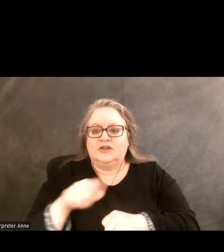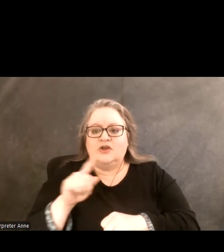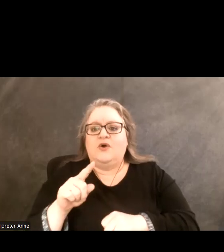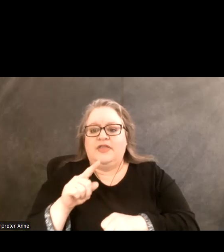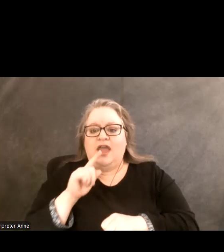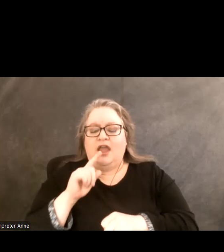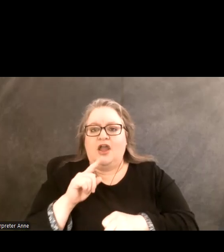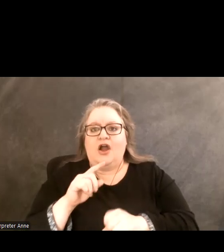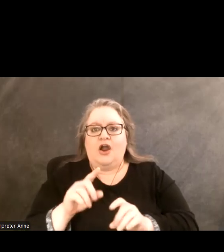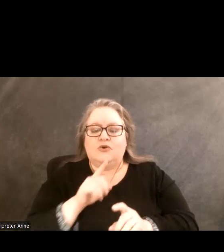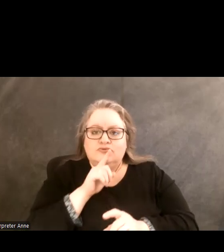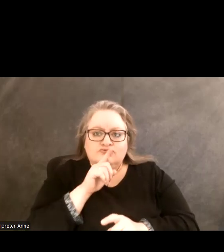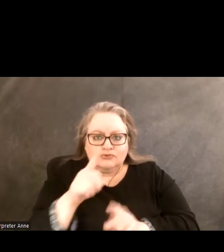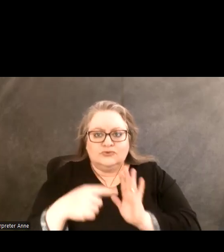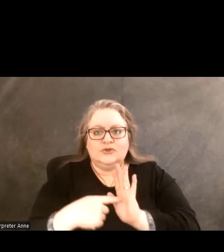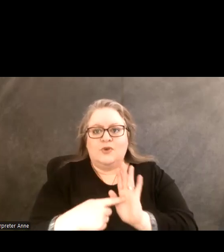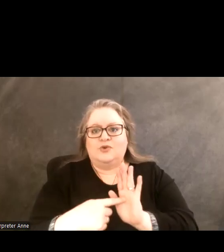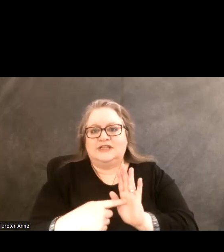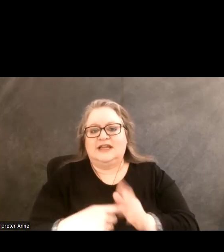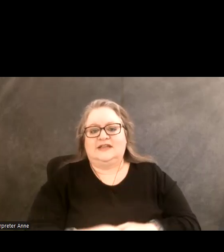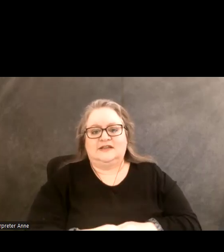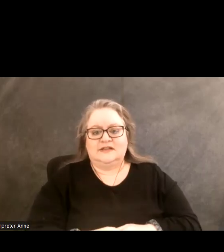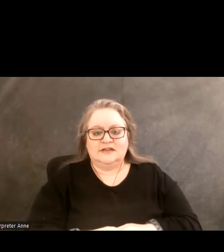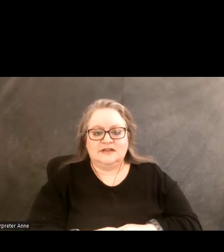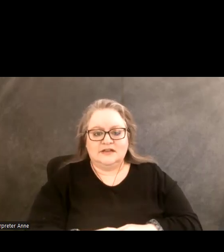represented? So that these people are brought